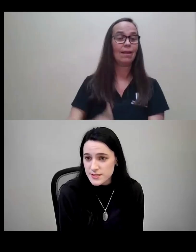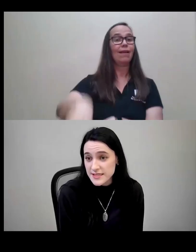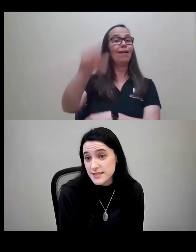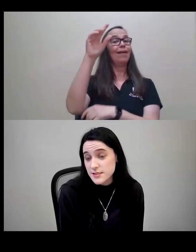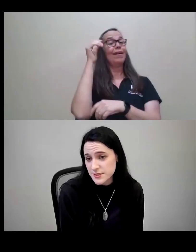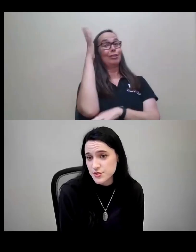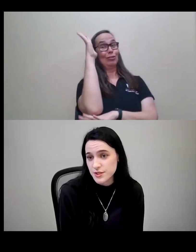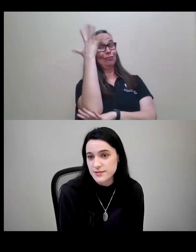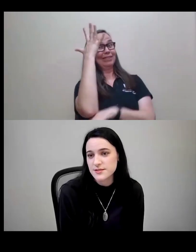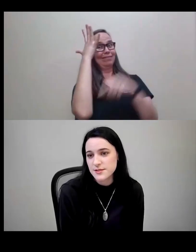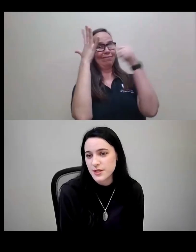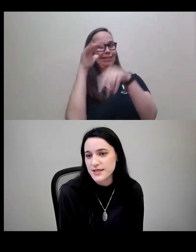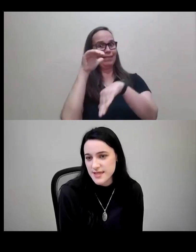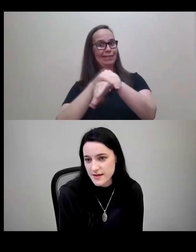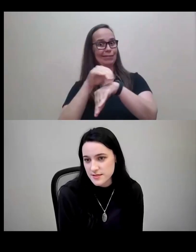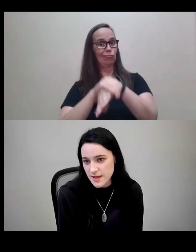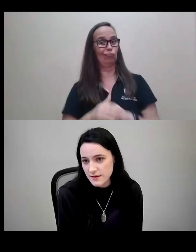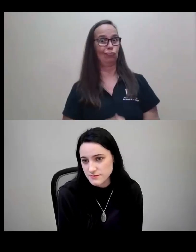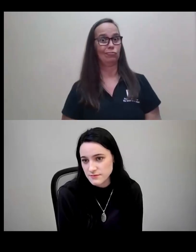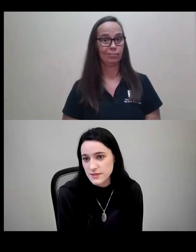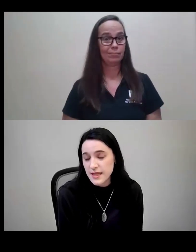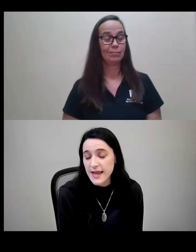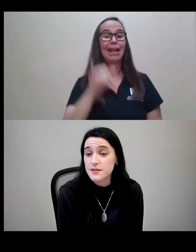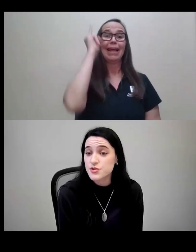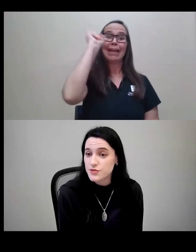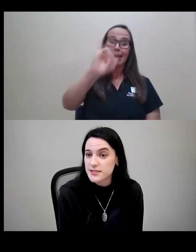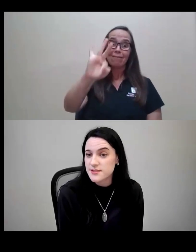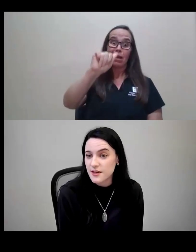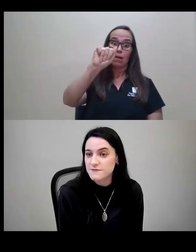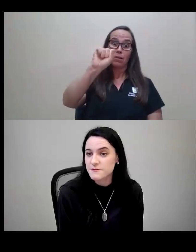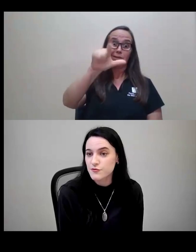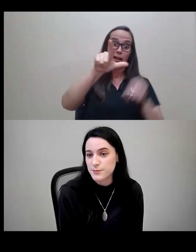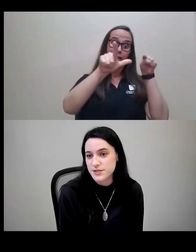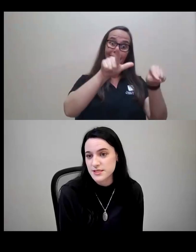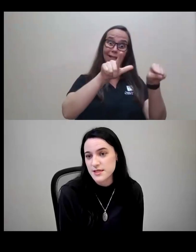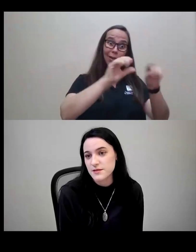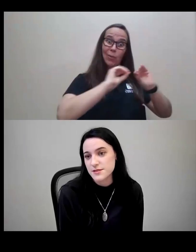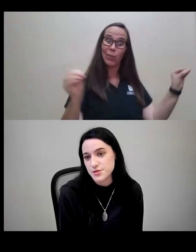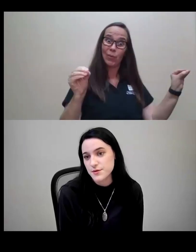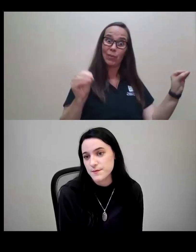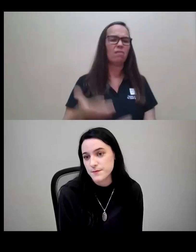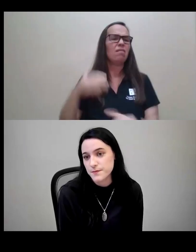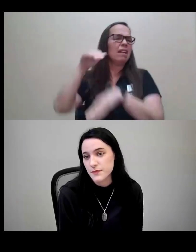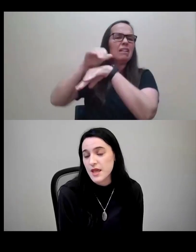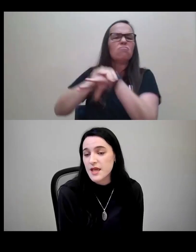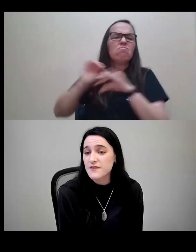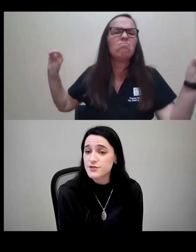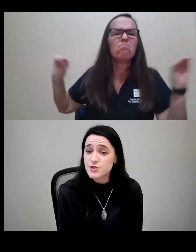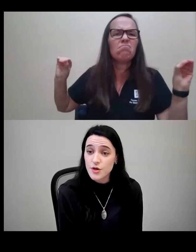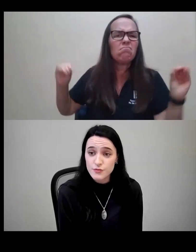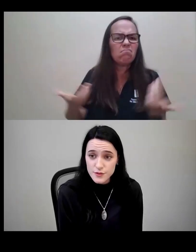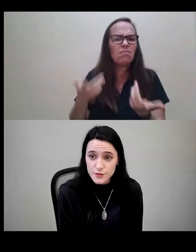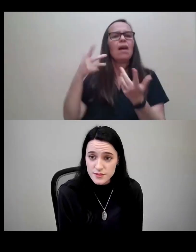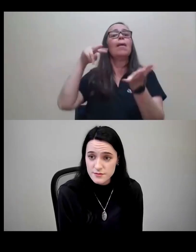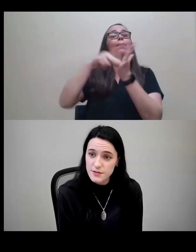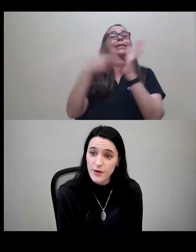Roots in this picture symbolize ASL. And the tree itself represents English. If there's no root,